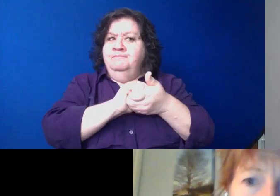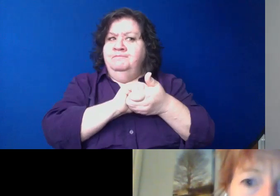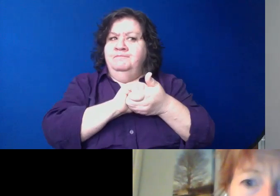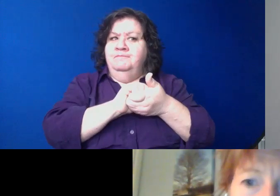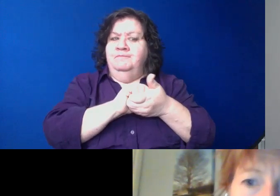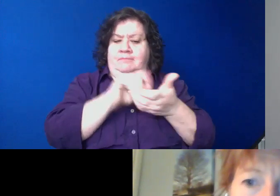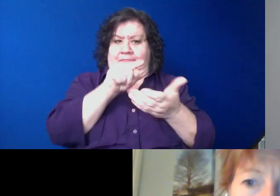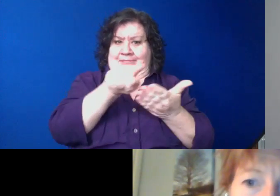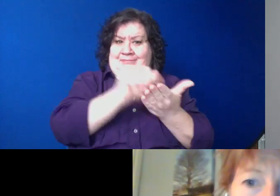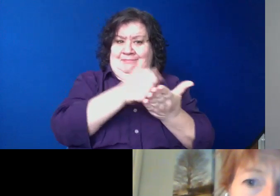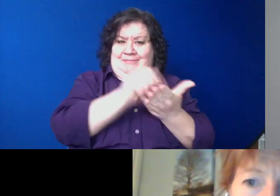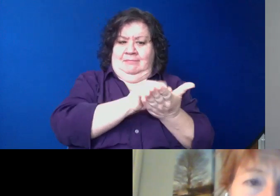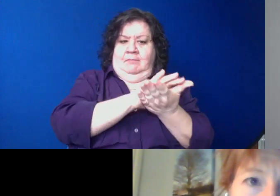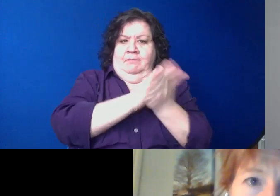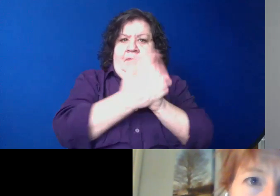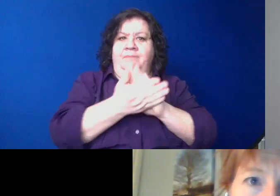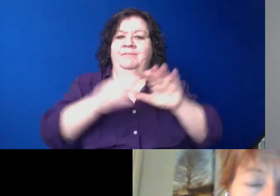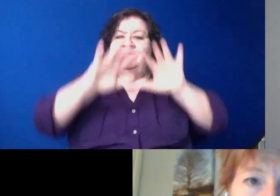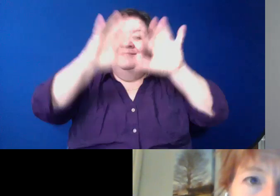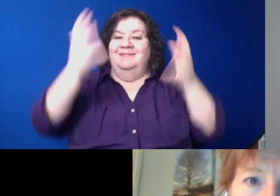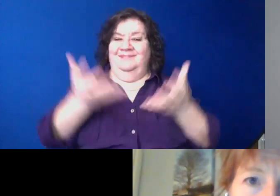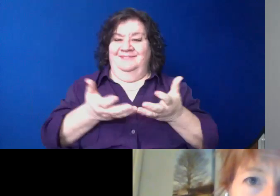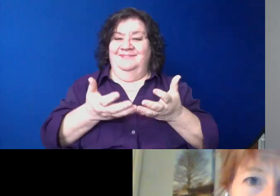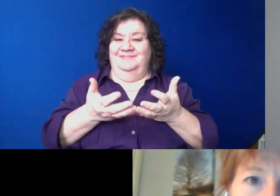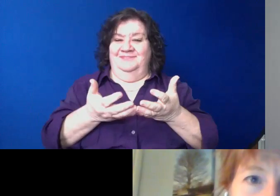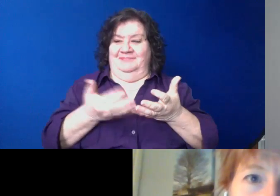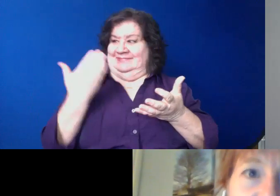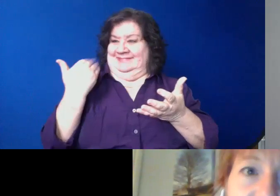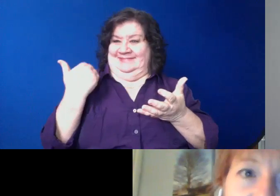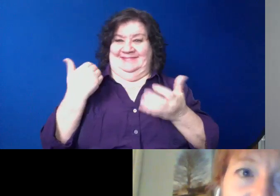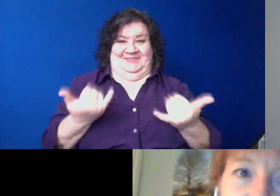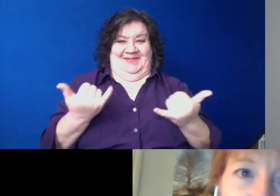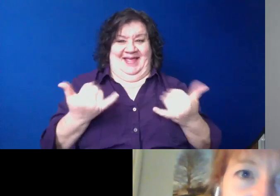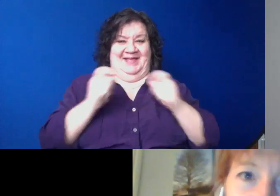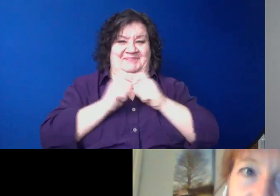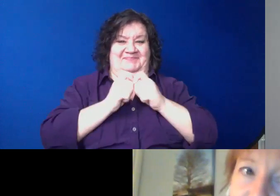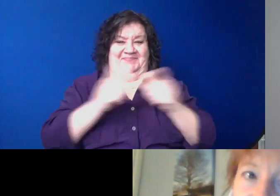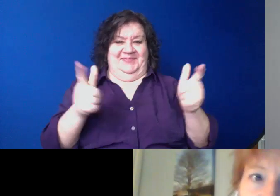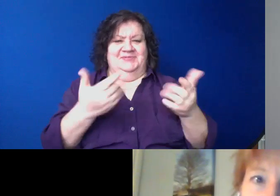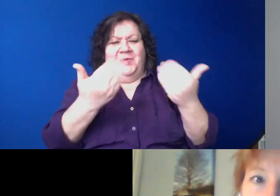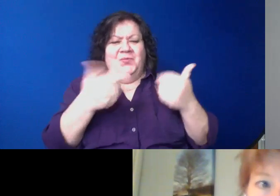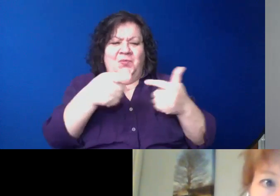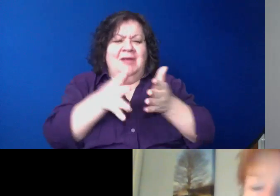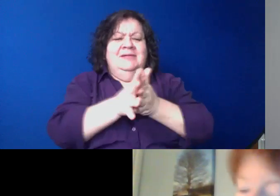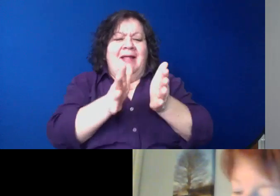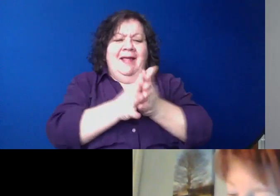that make you to work on this piece thank you very much elham and thanks for the invitation to